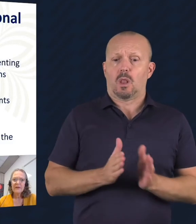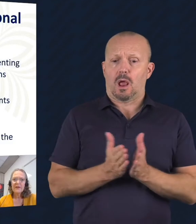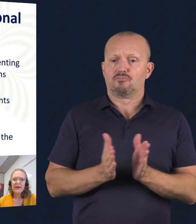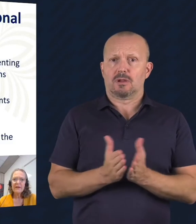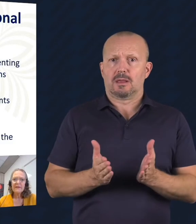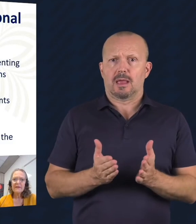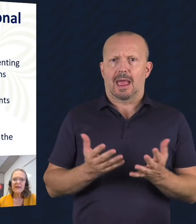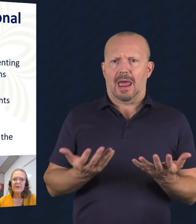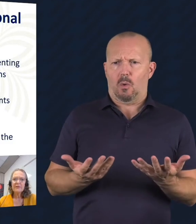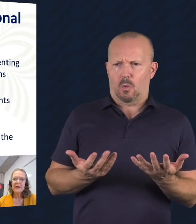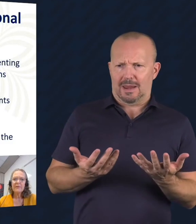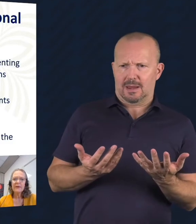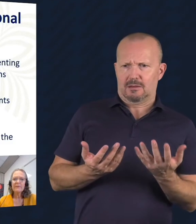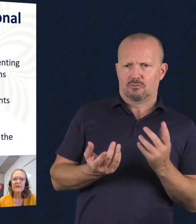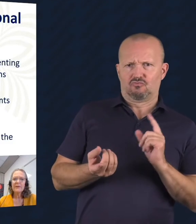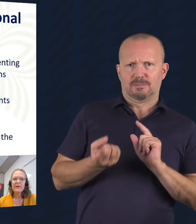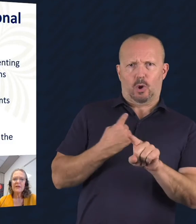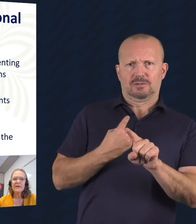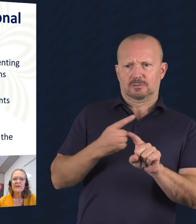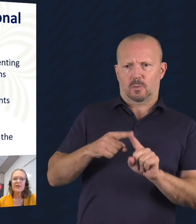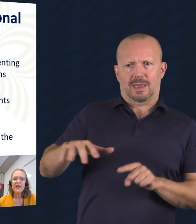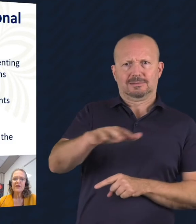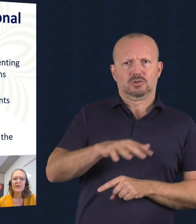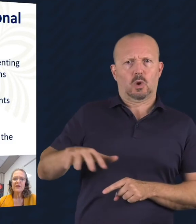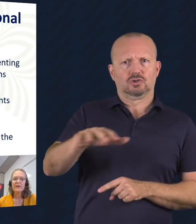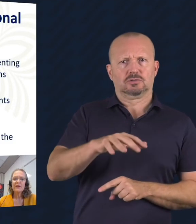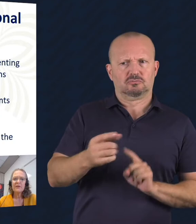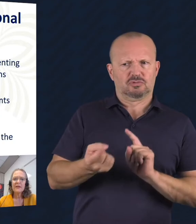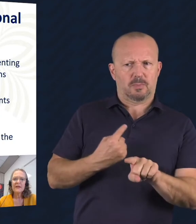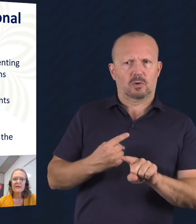So how is the National Library responding to this changed context?